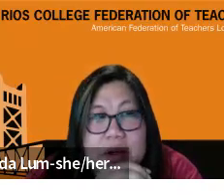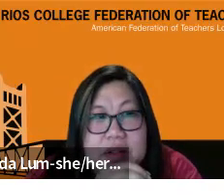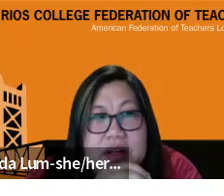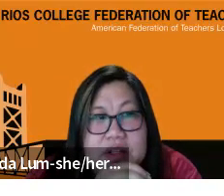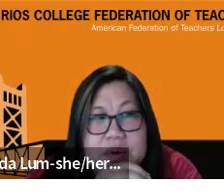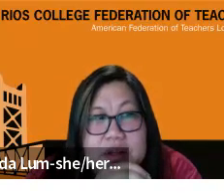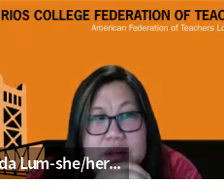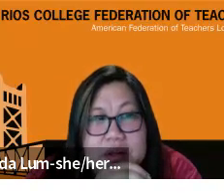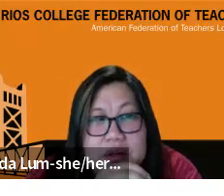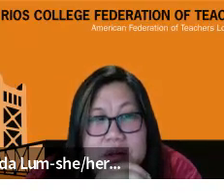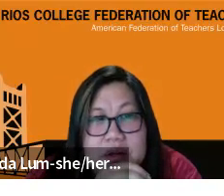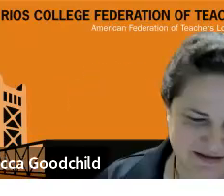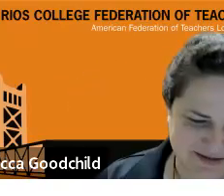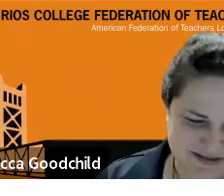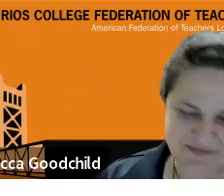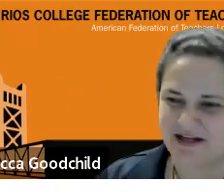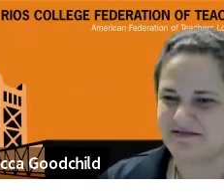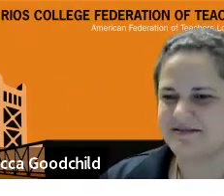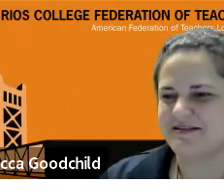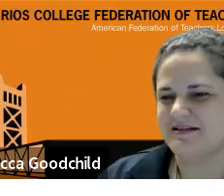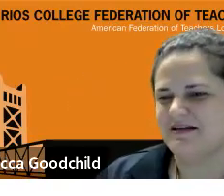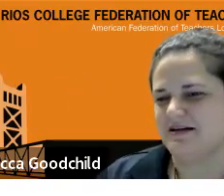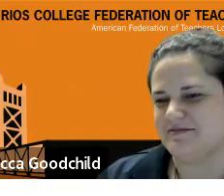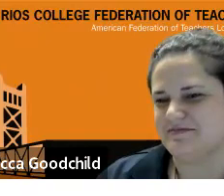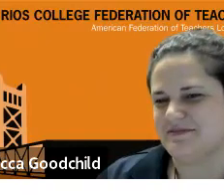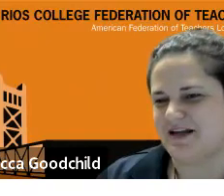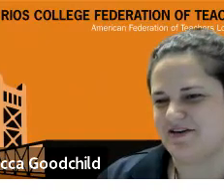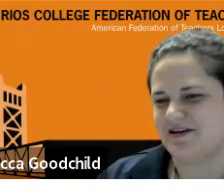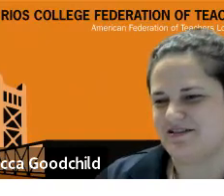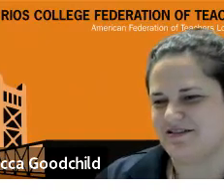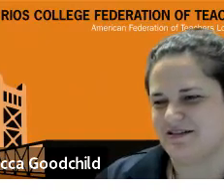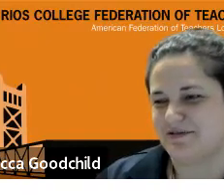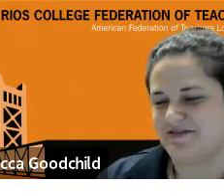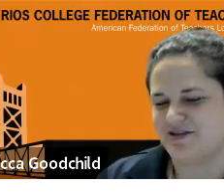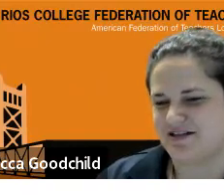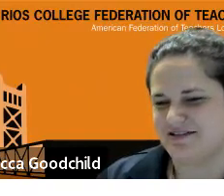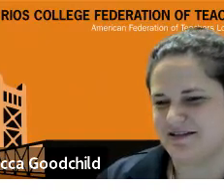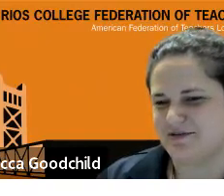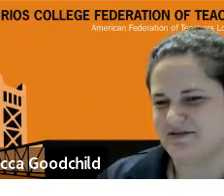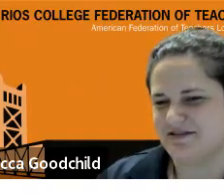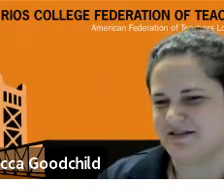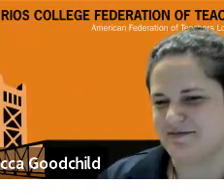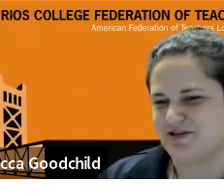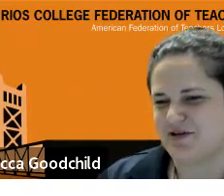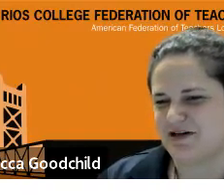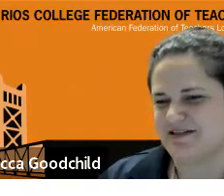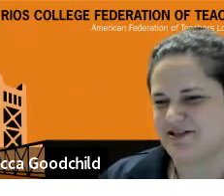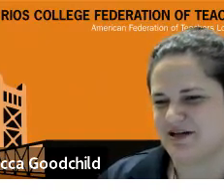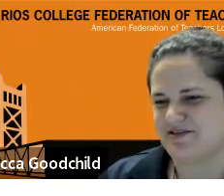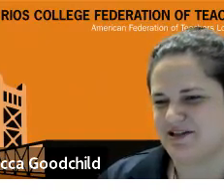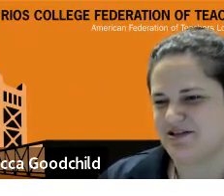Go to the next one. Okay, this is mine. Another, I believe direct example, during the workstation observation, Professor John's arrived 10 min late.